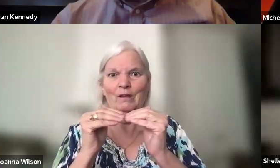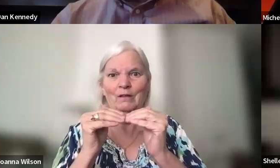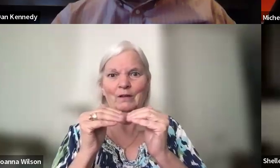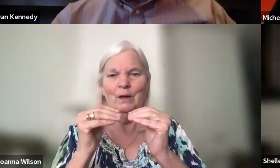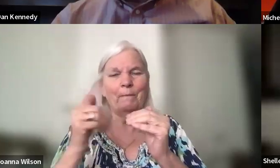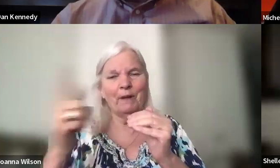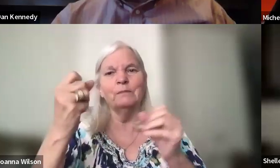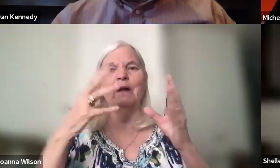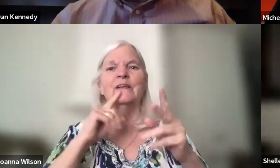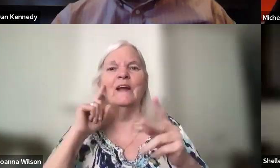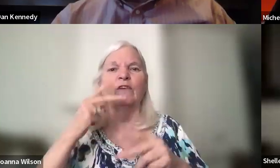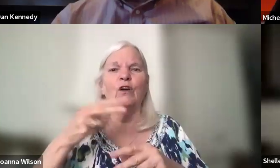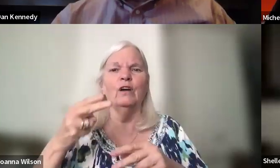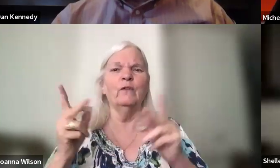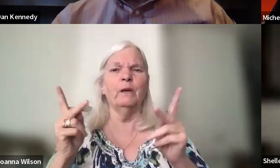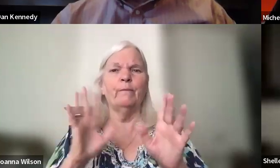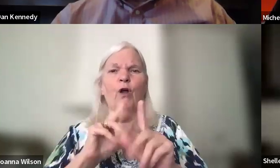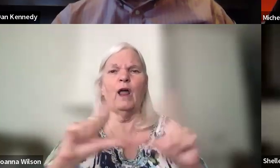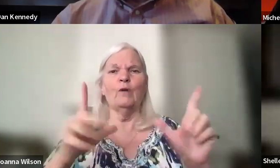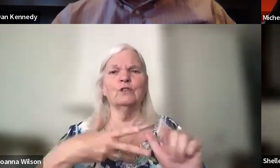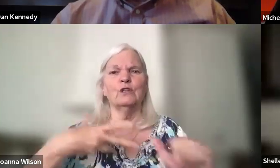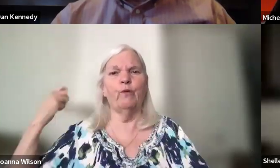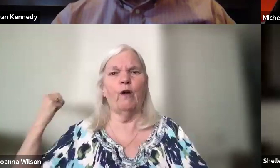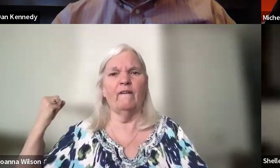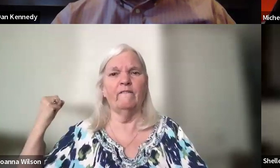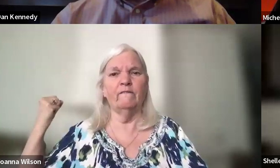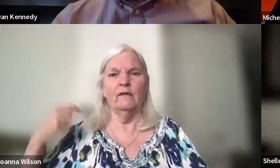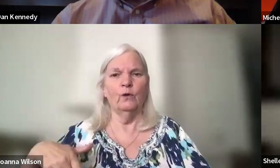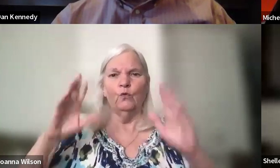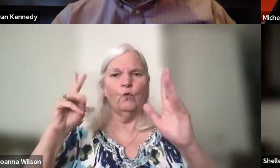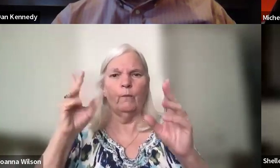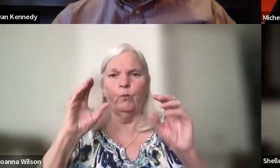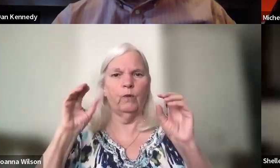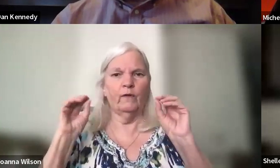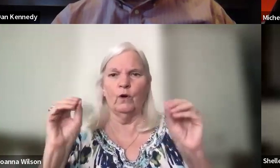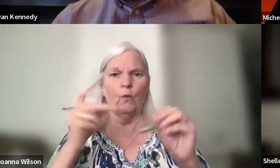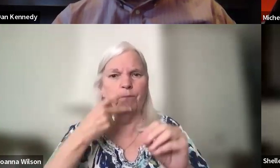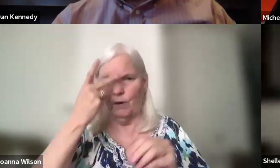a a layman's level, like a third grade for because deaf and heart of hearing um people typically are